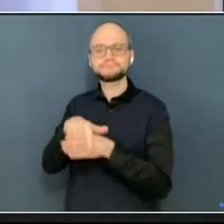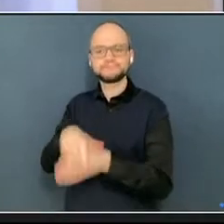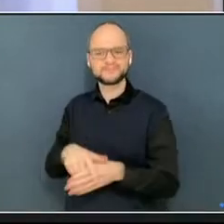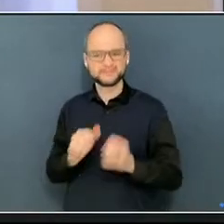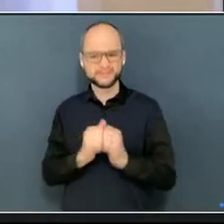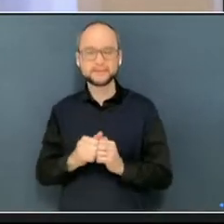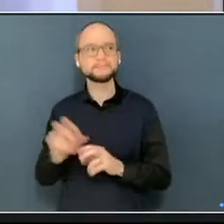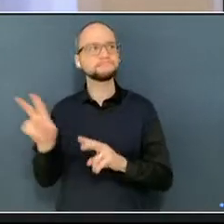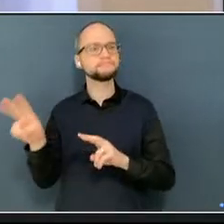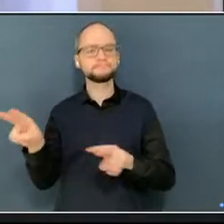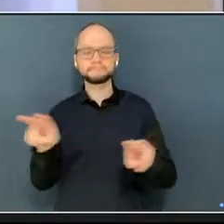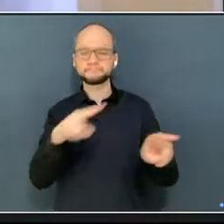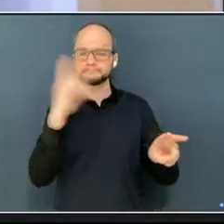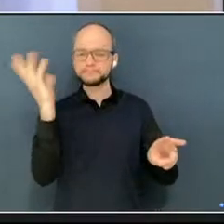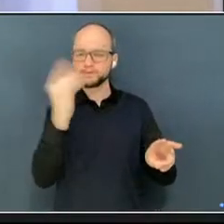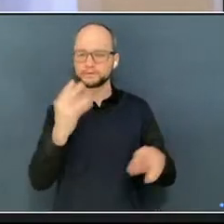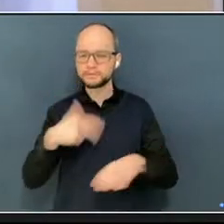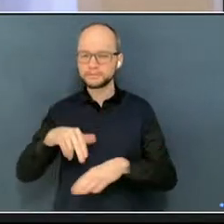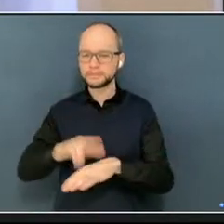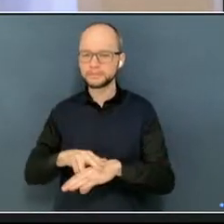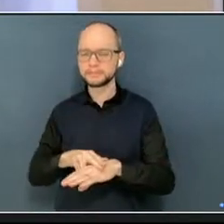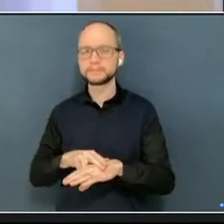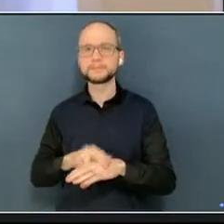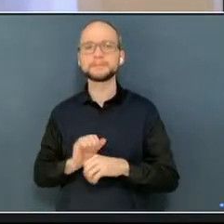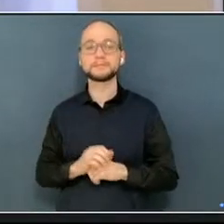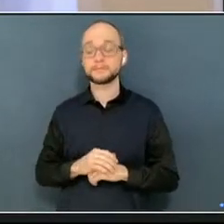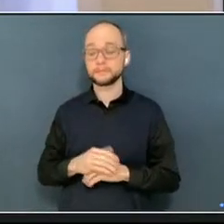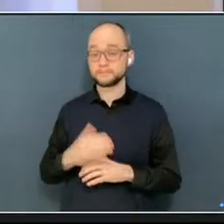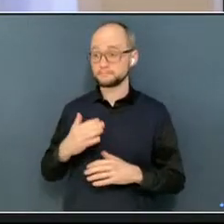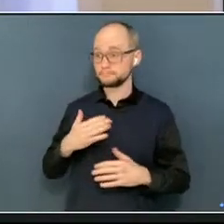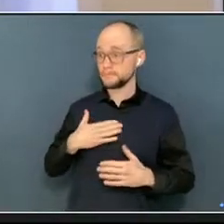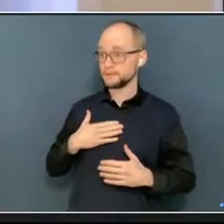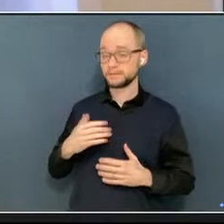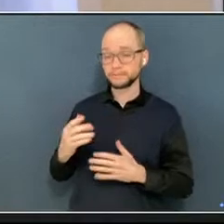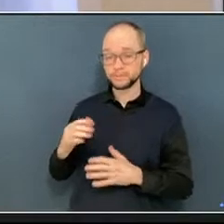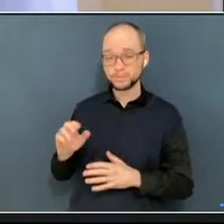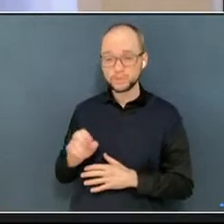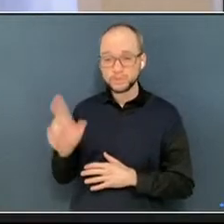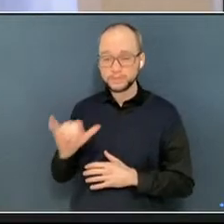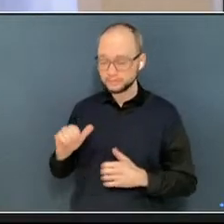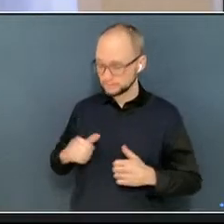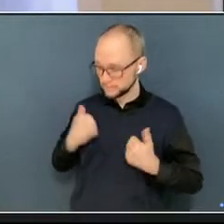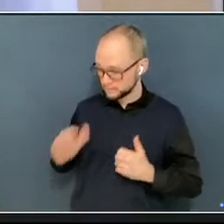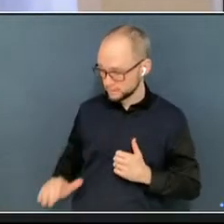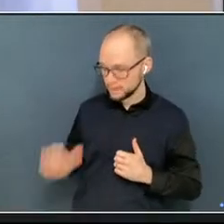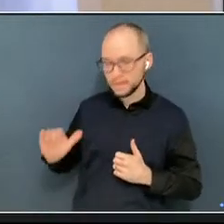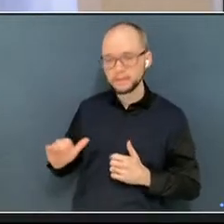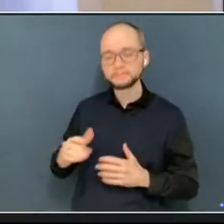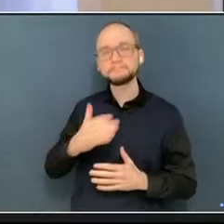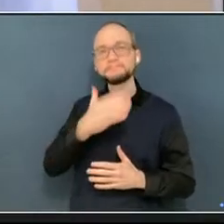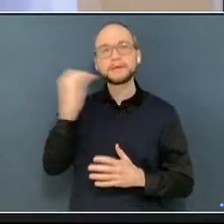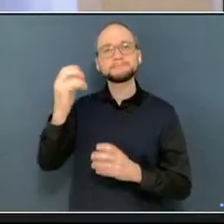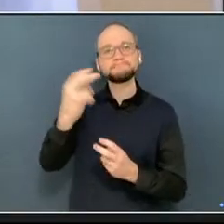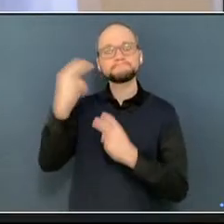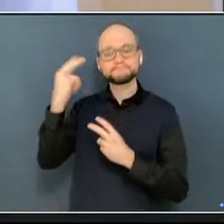The happiest recollections of my early life are the walks and rides with my father and the drives with my parents throughout the Connecticut River valley.